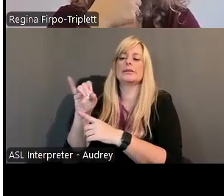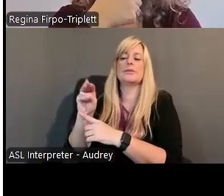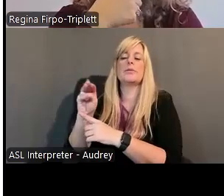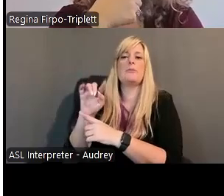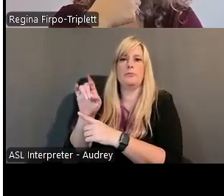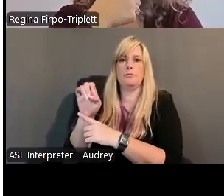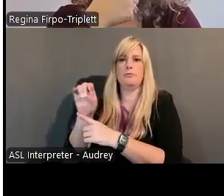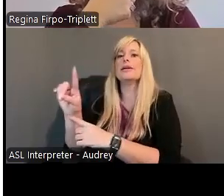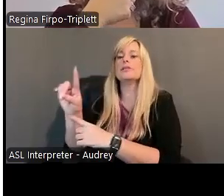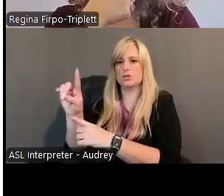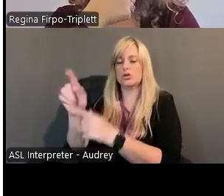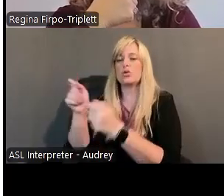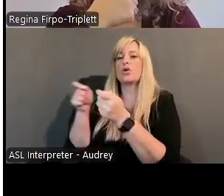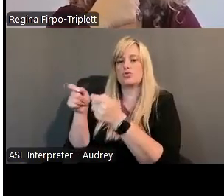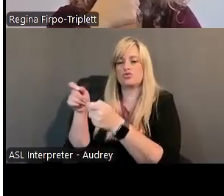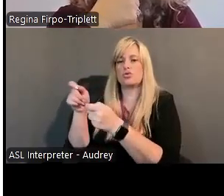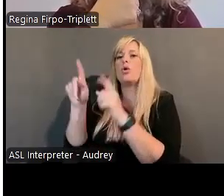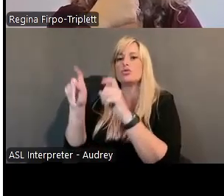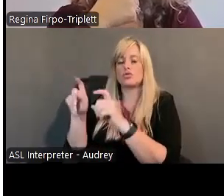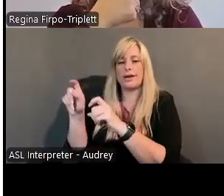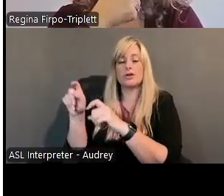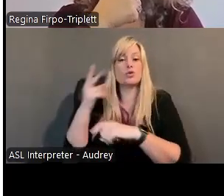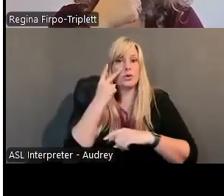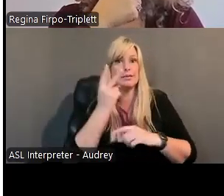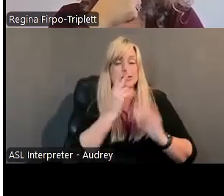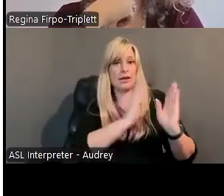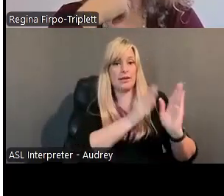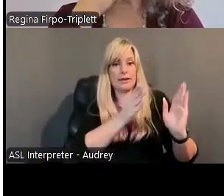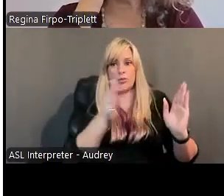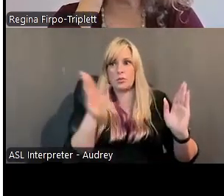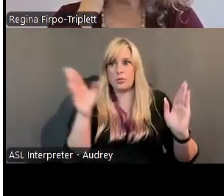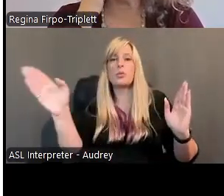So here you can just kind of see the progression through the study. It happened over the course of